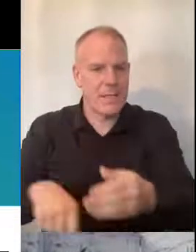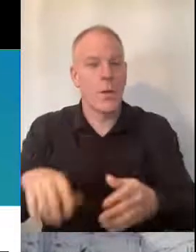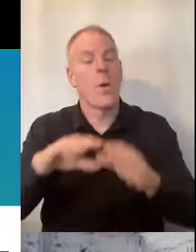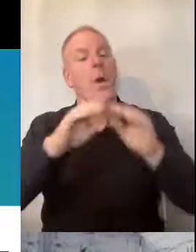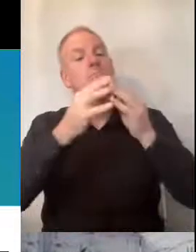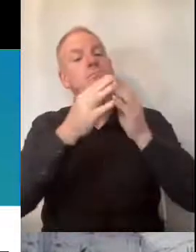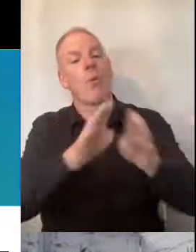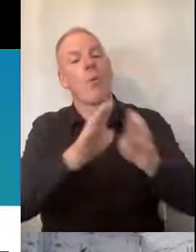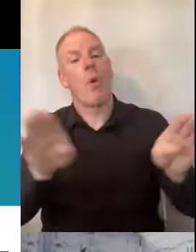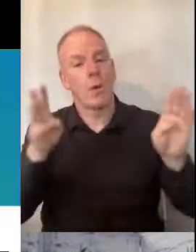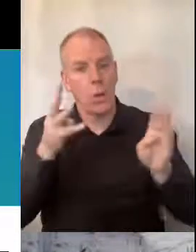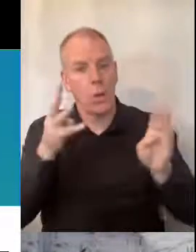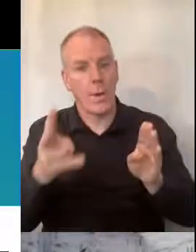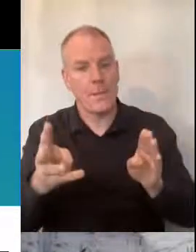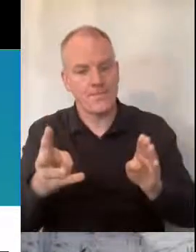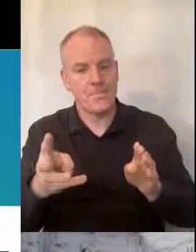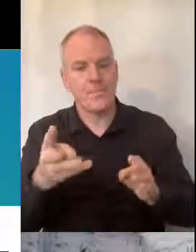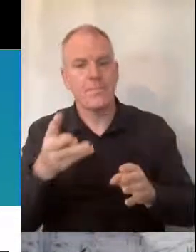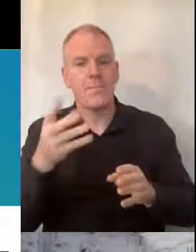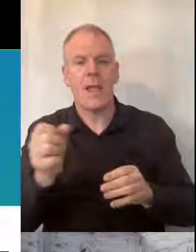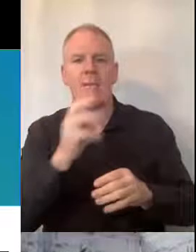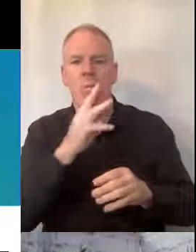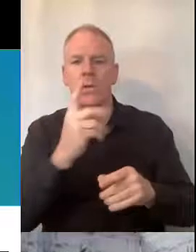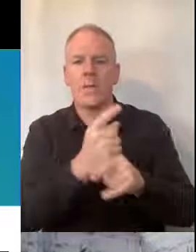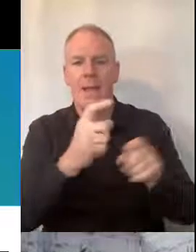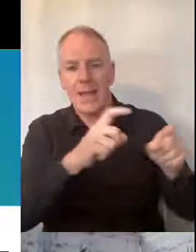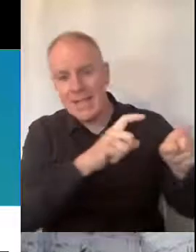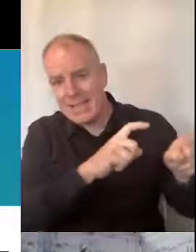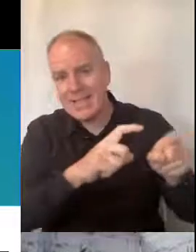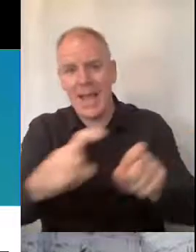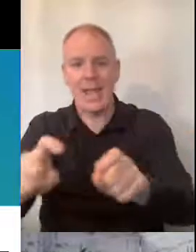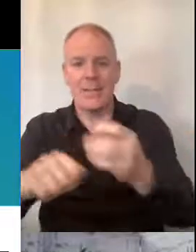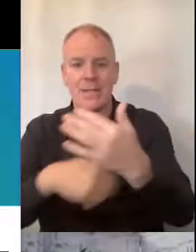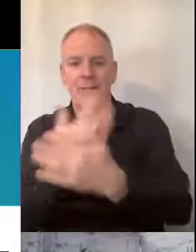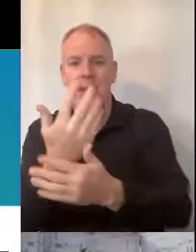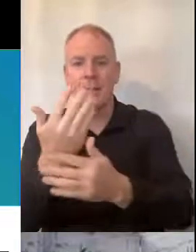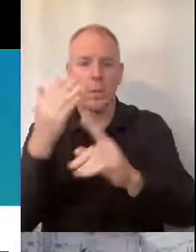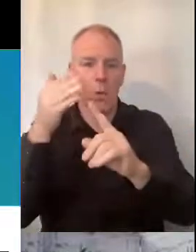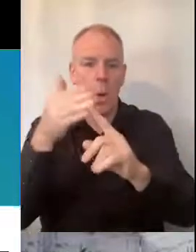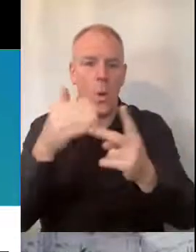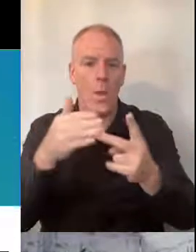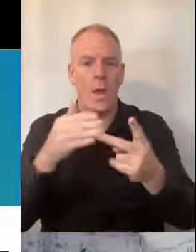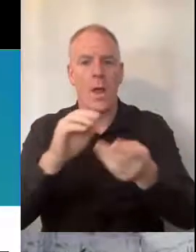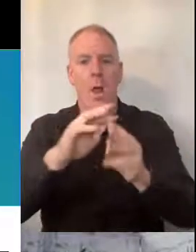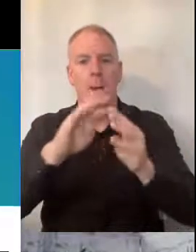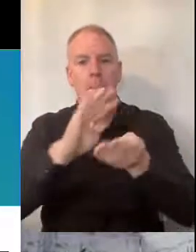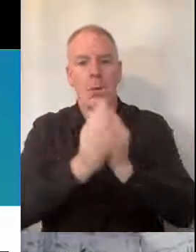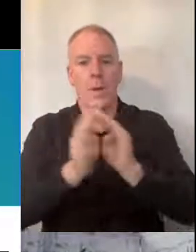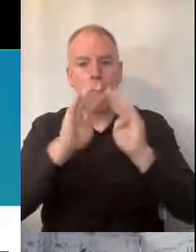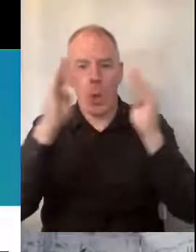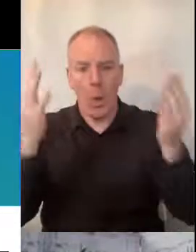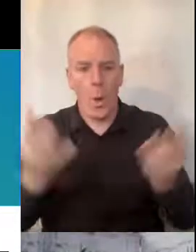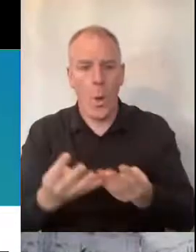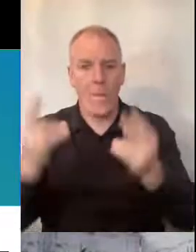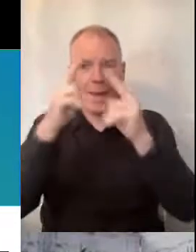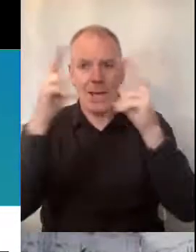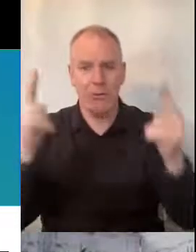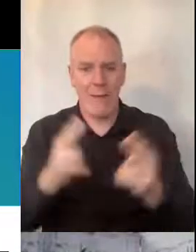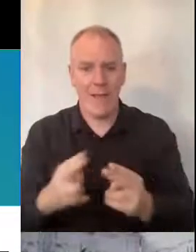and there would be, you know those words here like sustainable development, goals, globalization, internationalization, these are all words that are